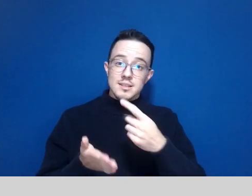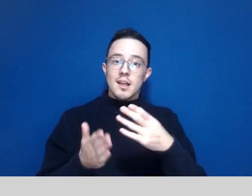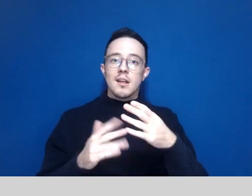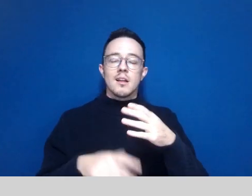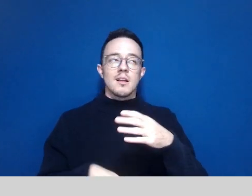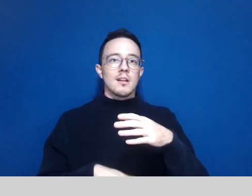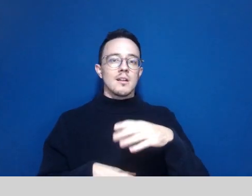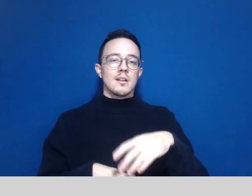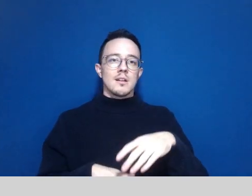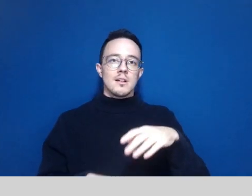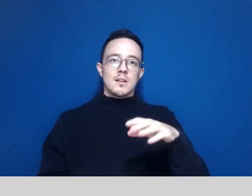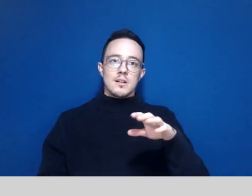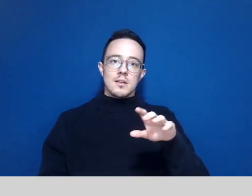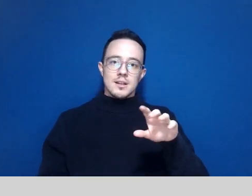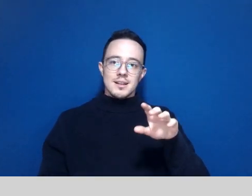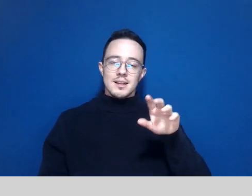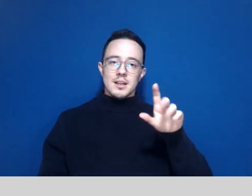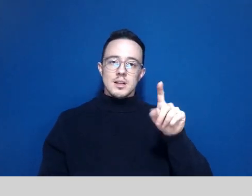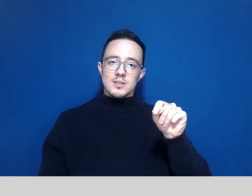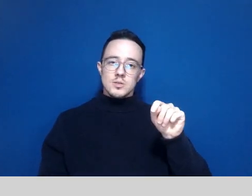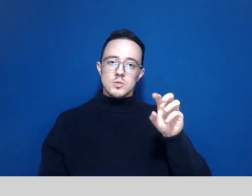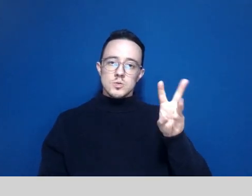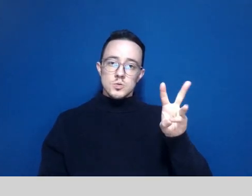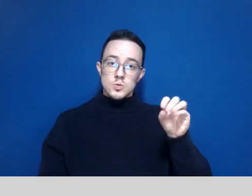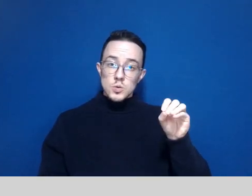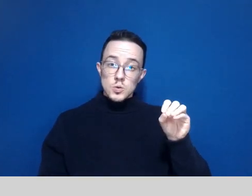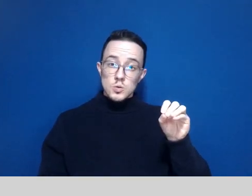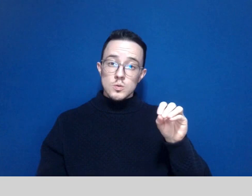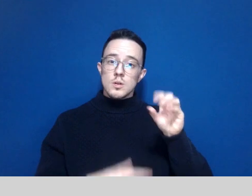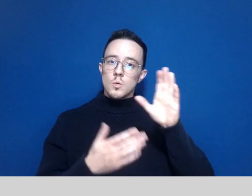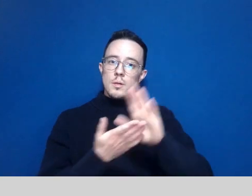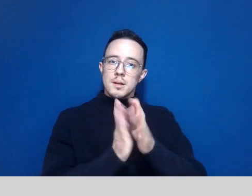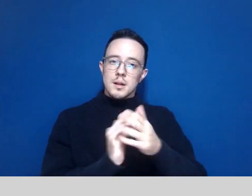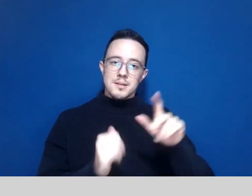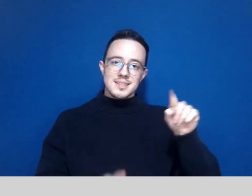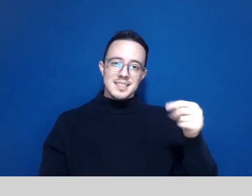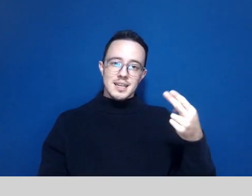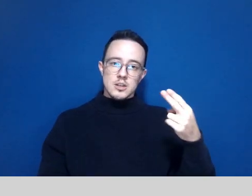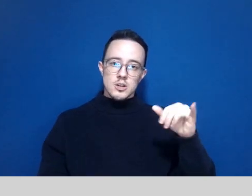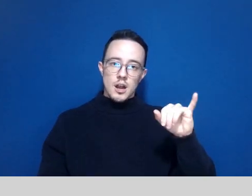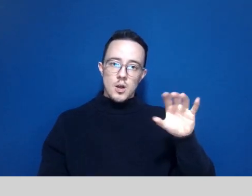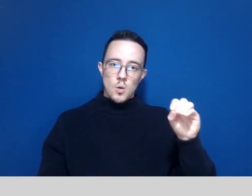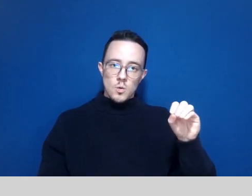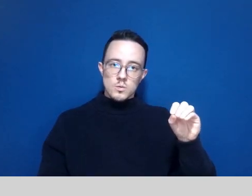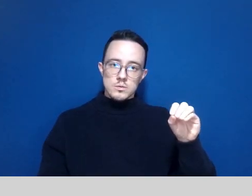I've noticed a lot of times it will say that to is like T-H-I-O.